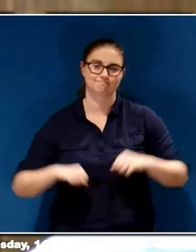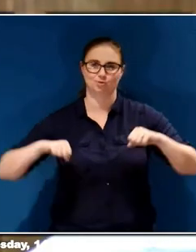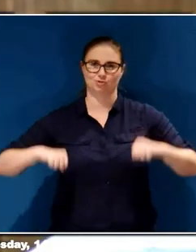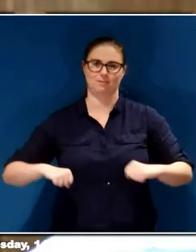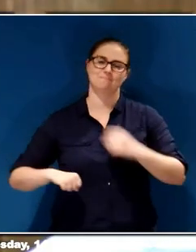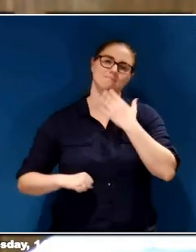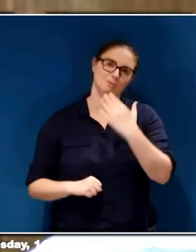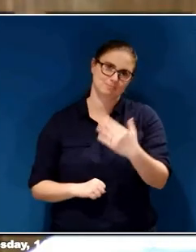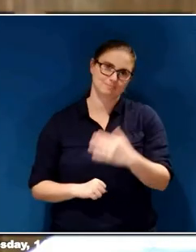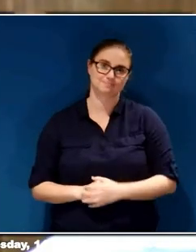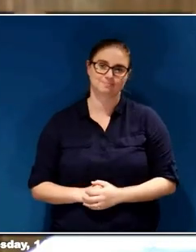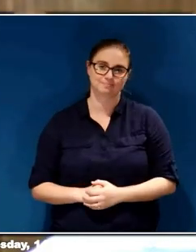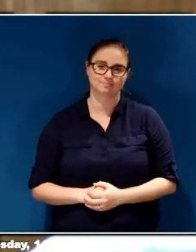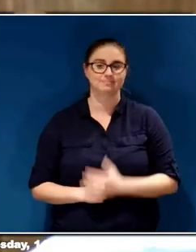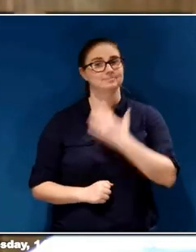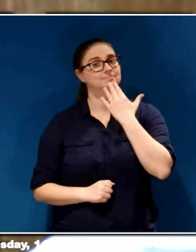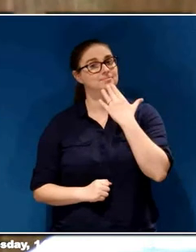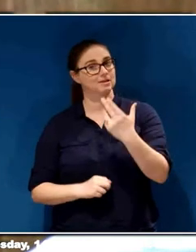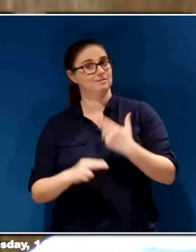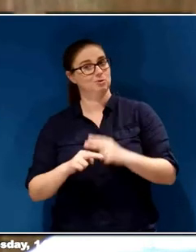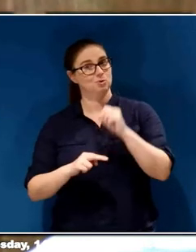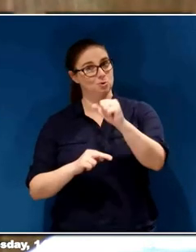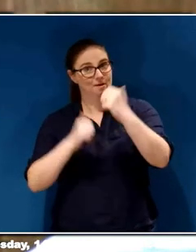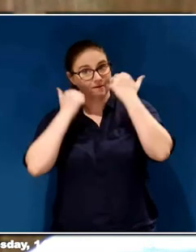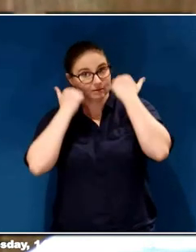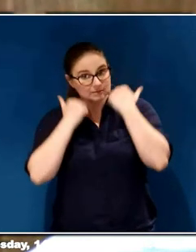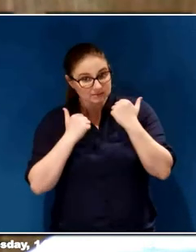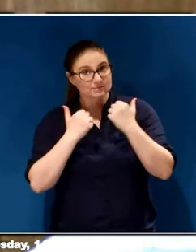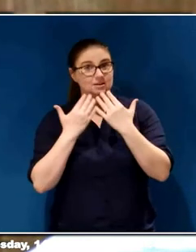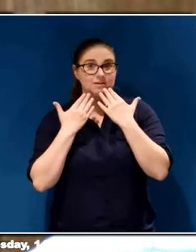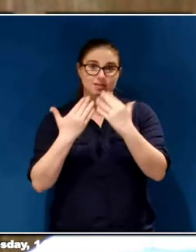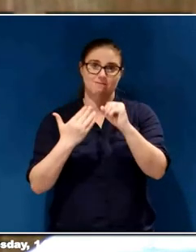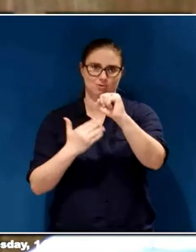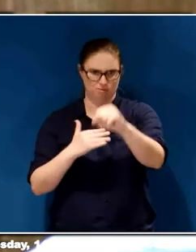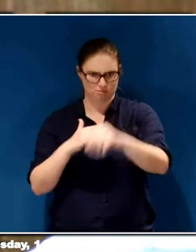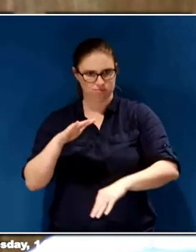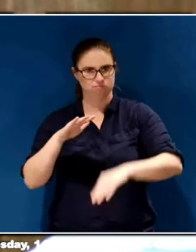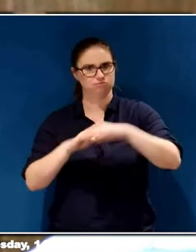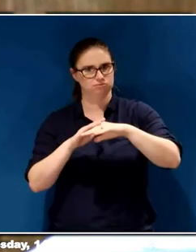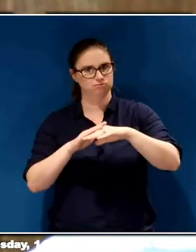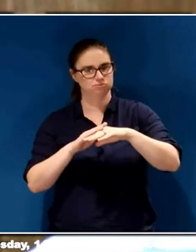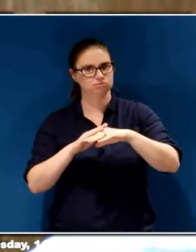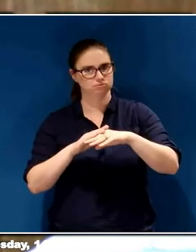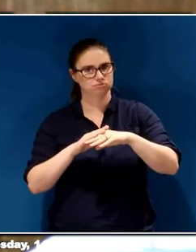Thank you for your comprehensive analysis of the issues that you've raised in your statement.